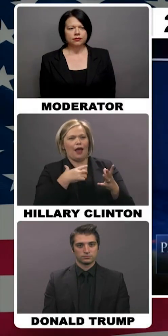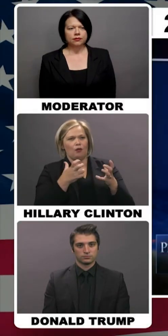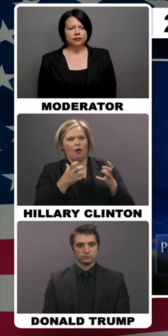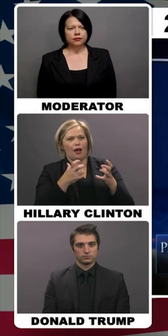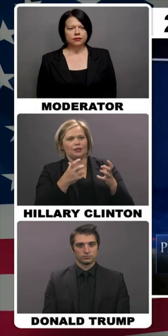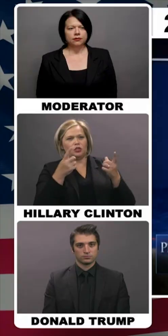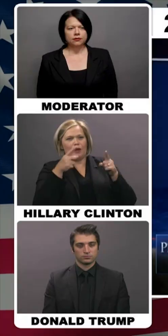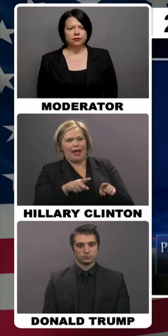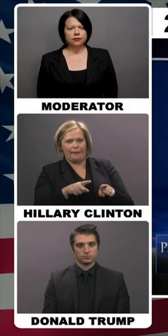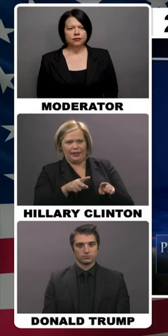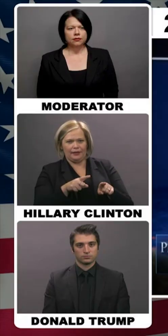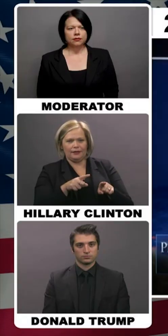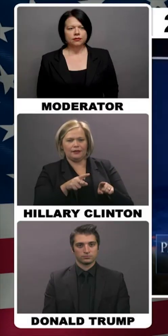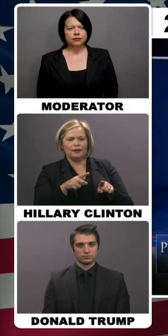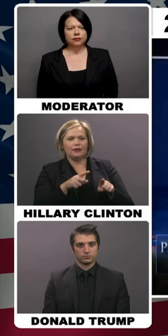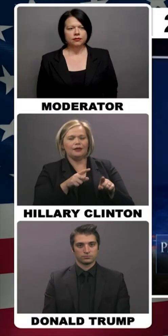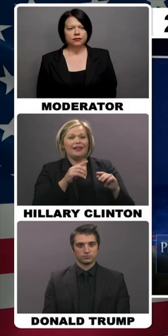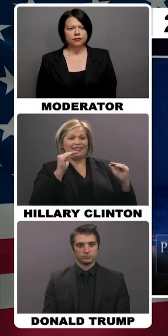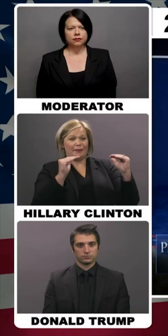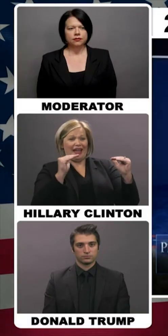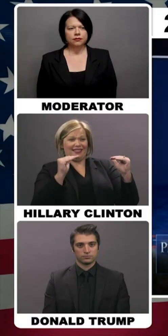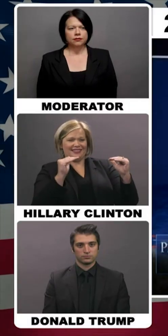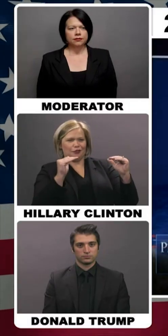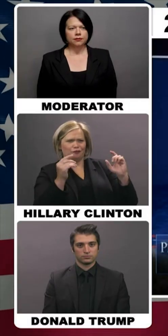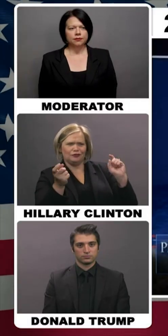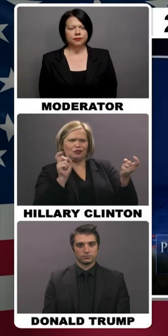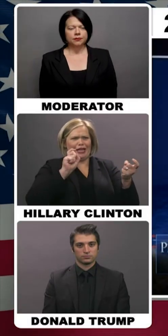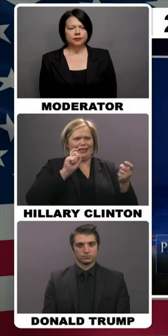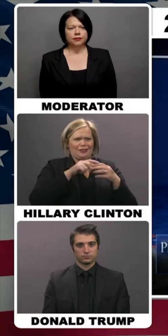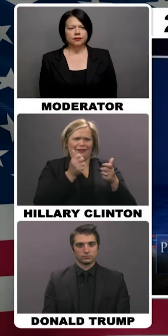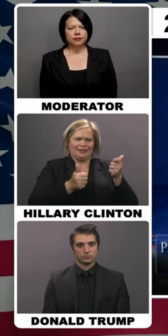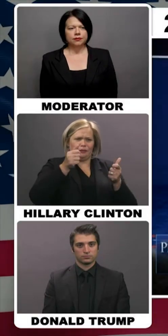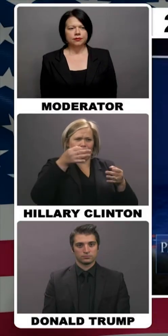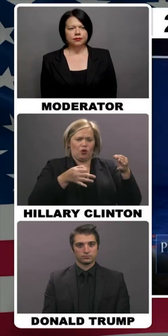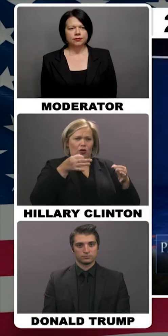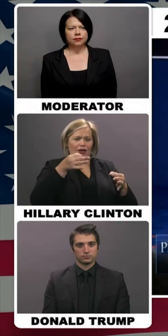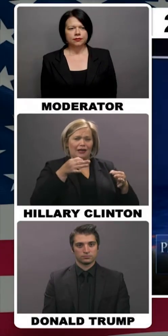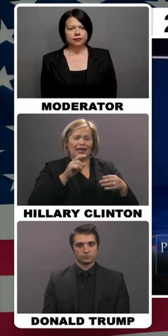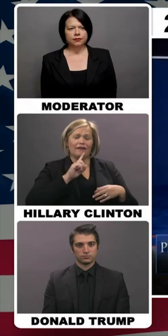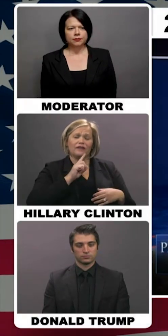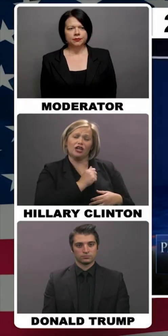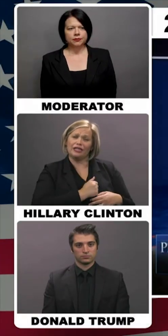to change the balance on the Supreme Court. And I regret deeply that the Senate has not done its job